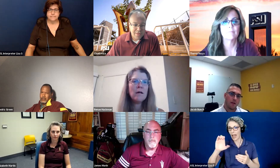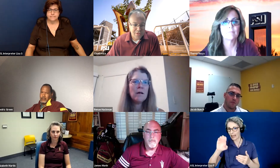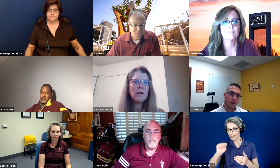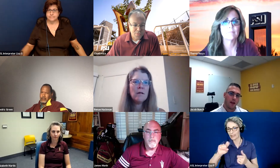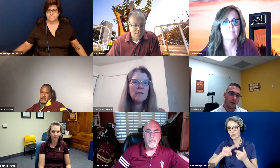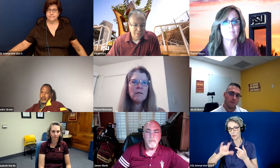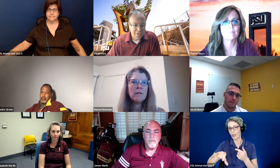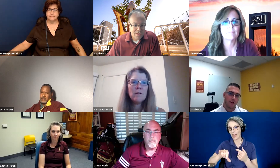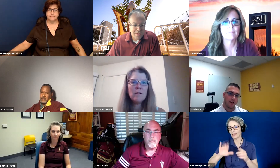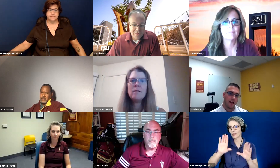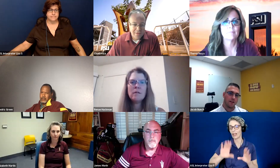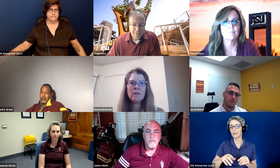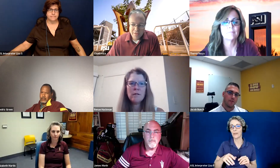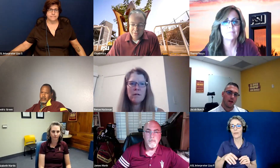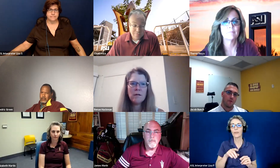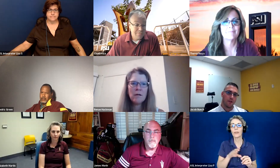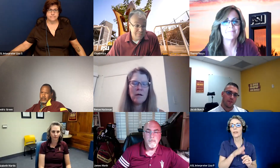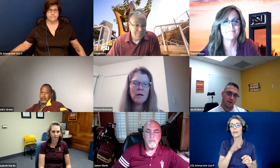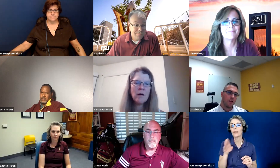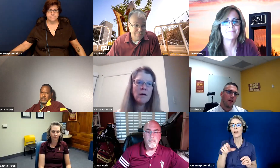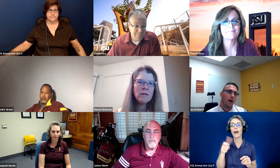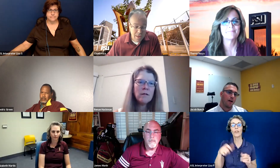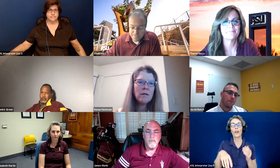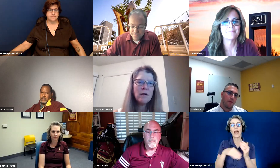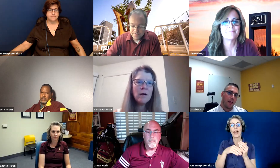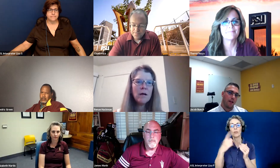Thank you. If I can add one thing. Yeah.